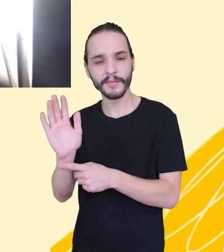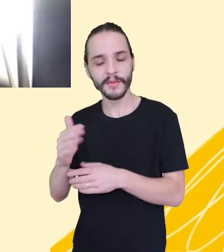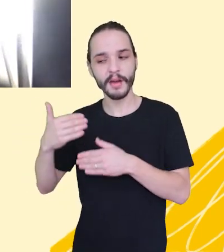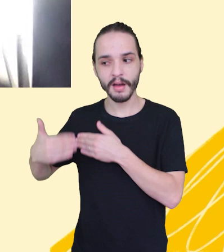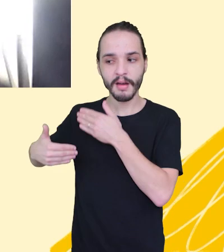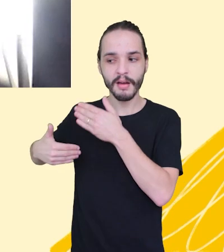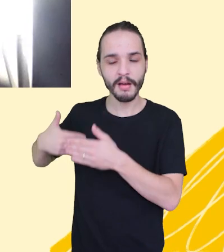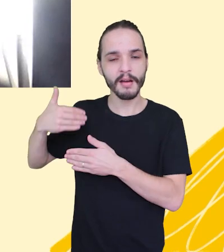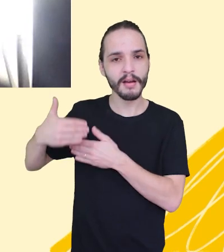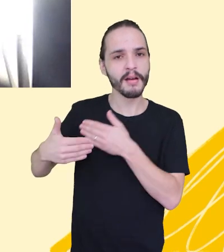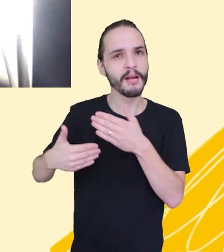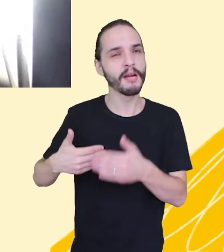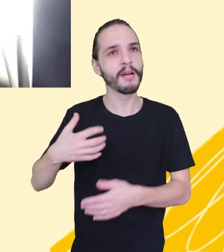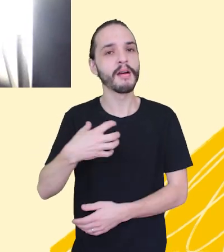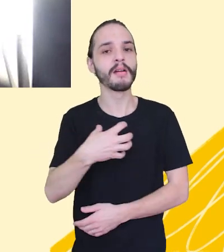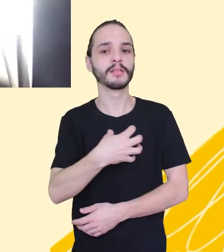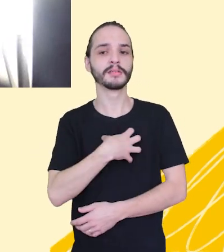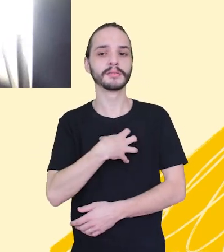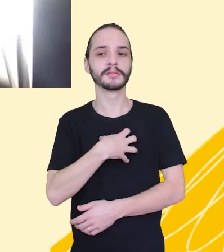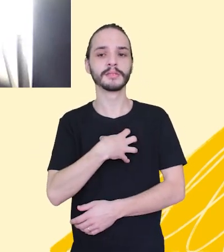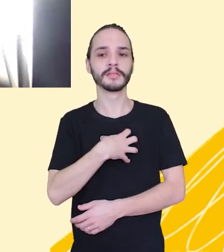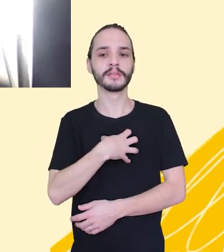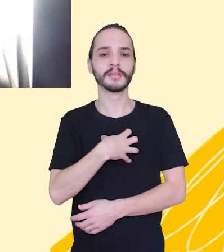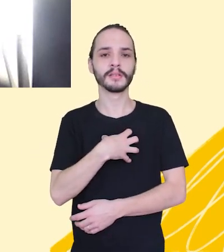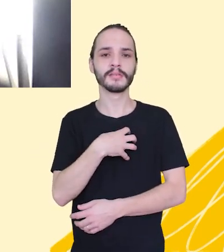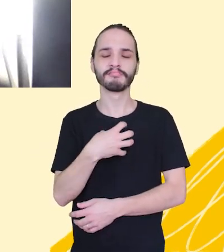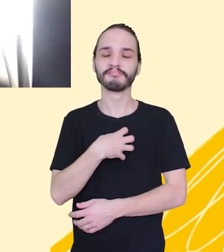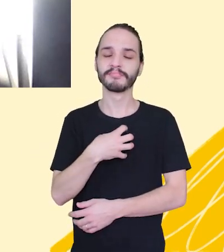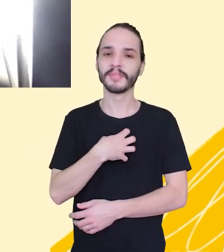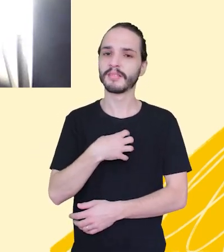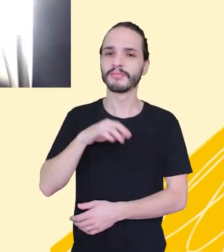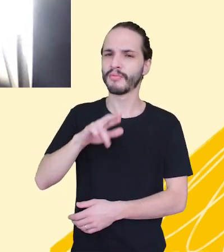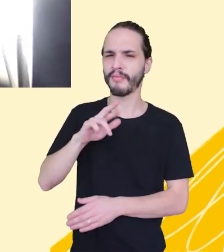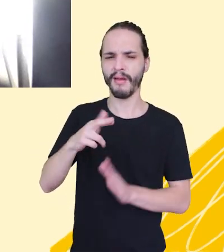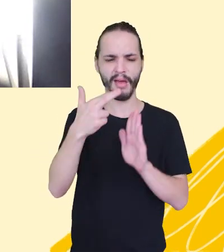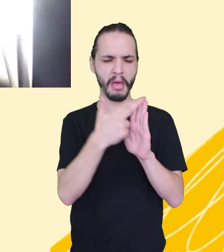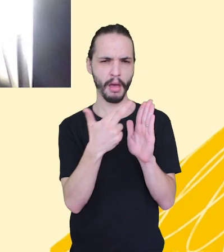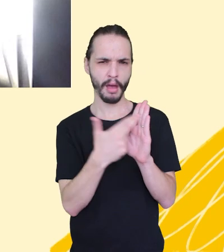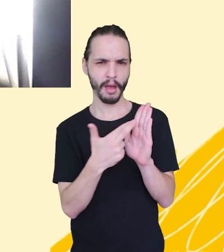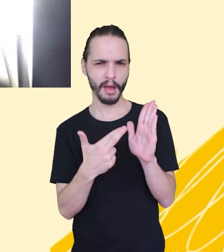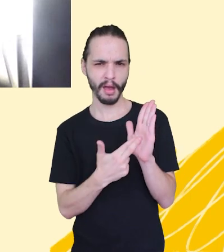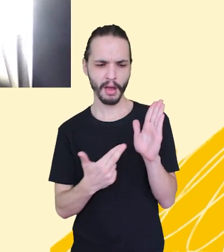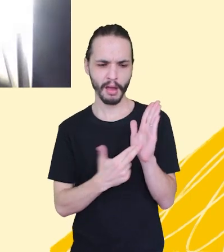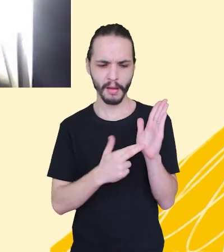I did not make any rules for myself. I thought in Nachmittag we had them.